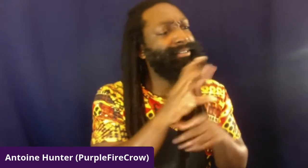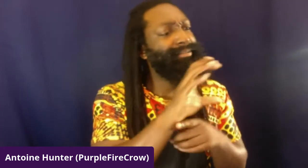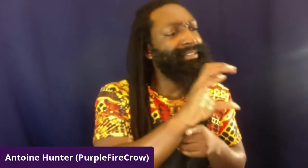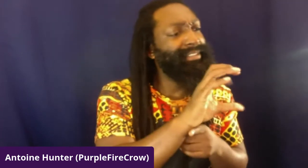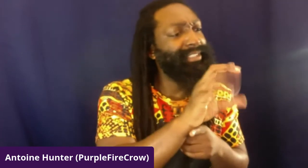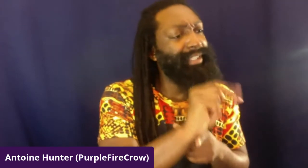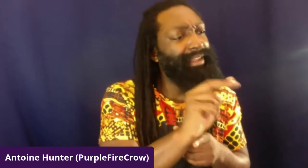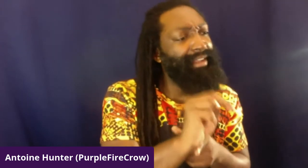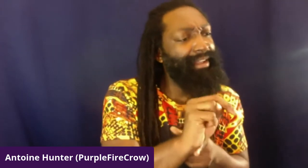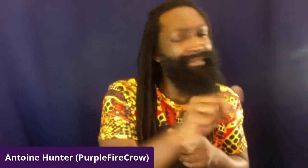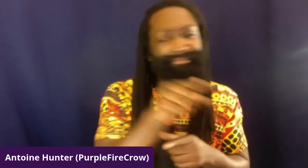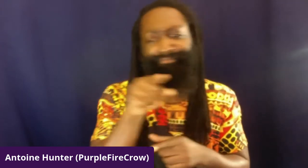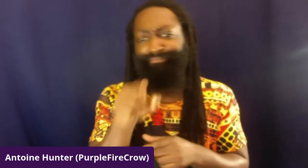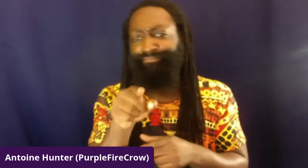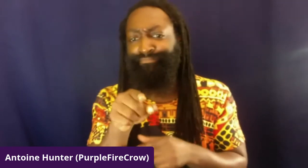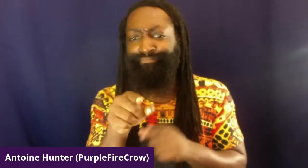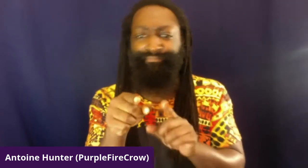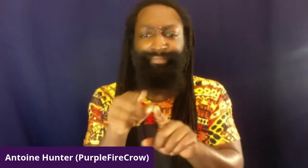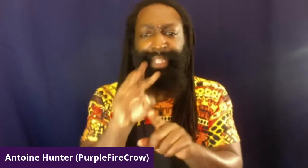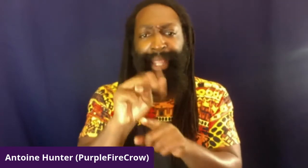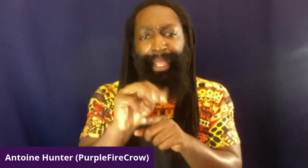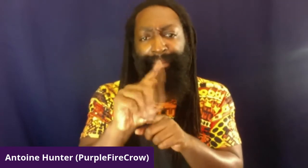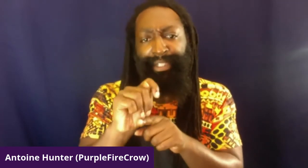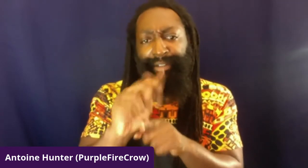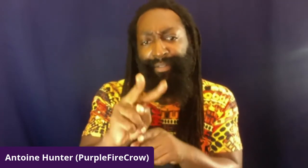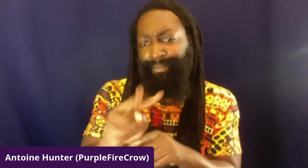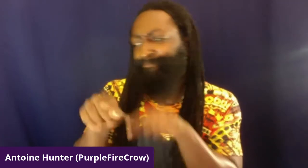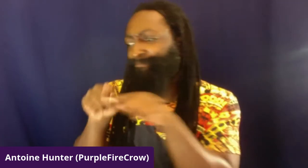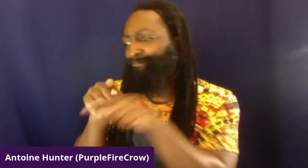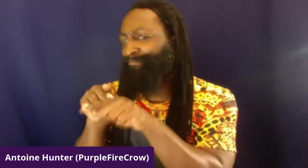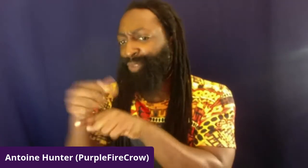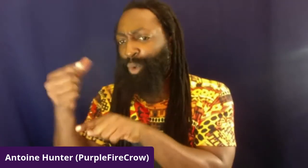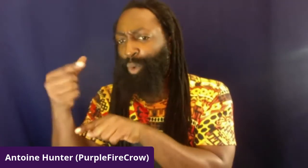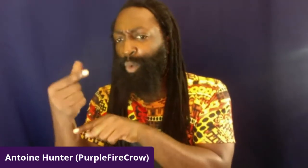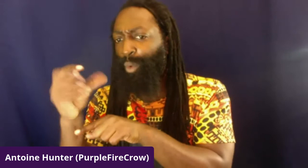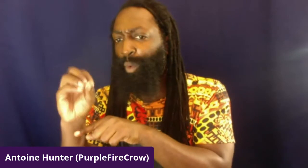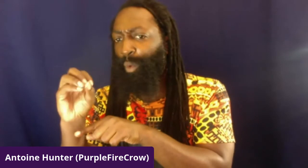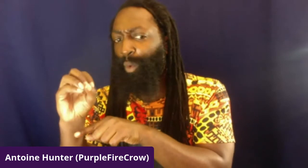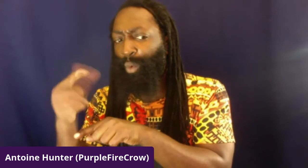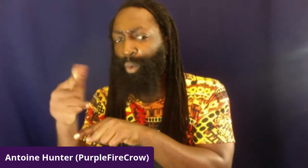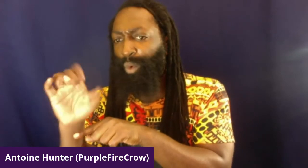and for issues related to the earth. He's been on CNN, he's been on MTV.